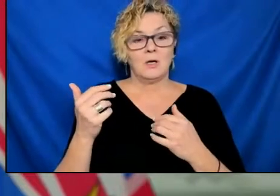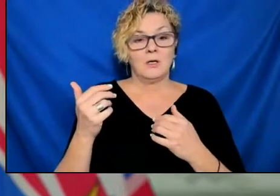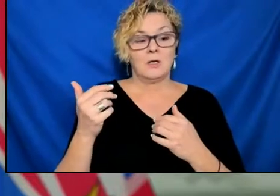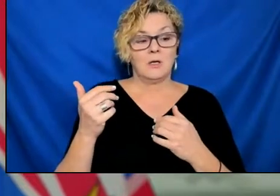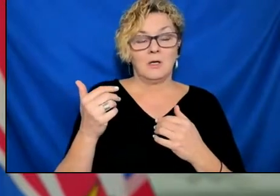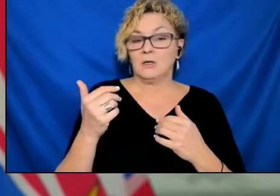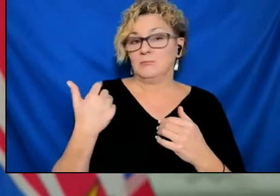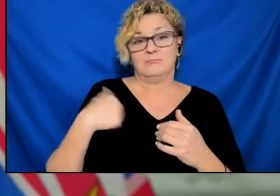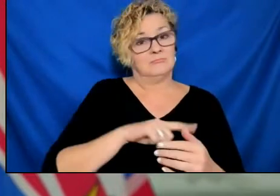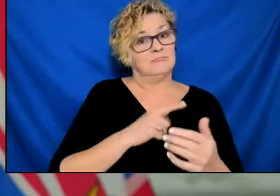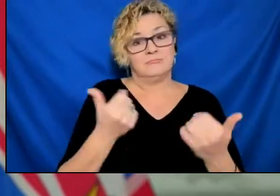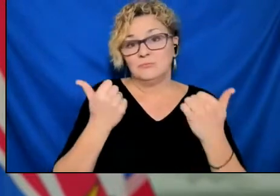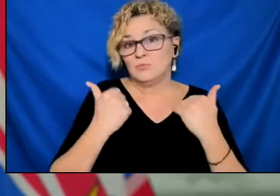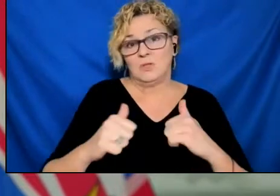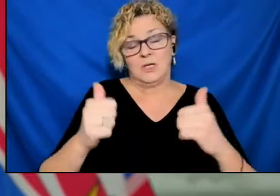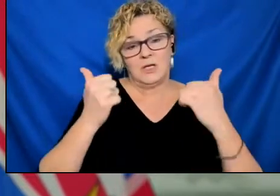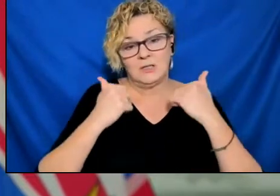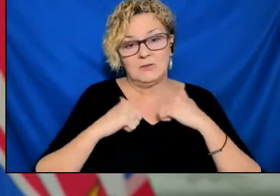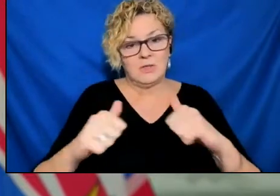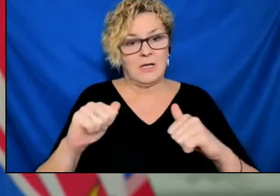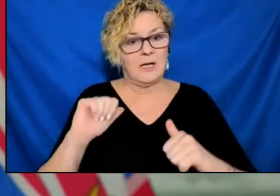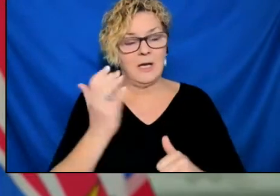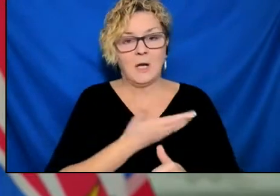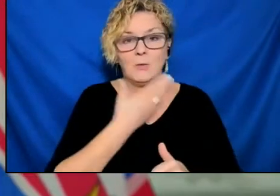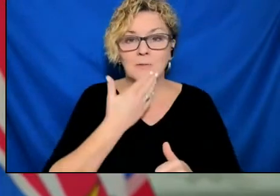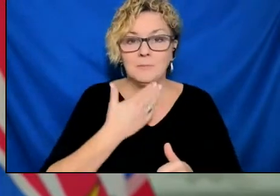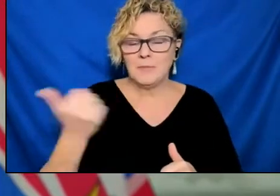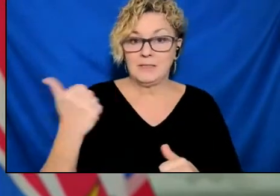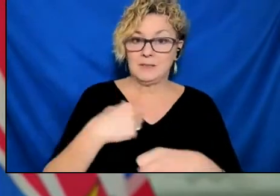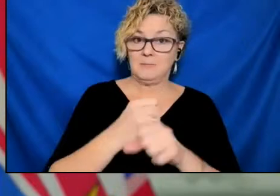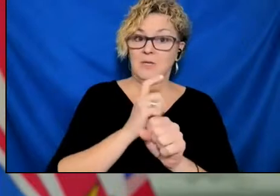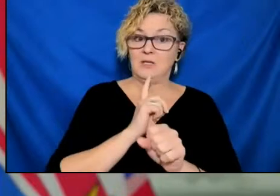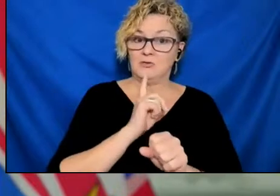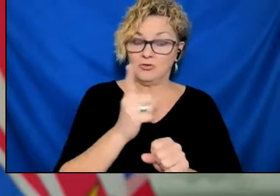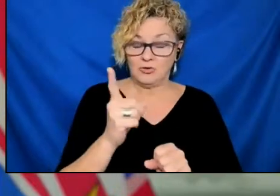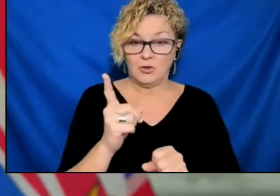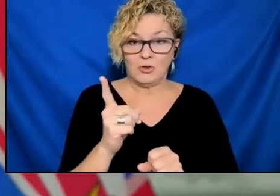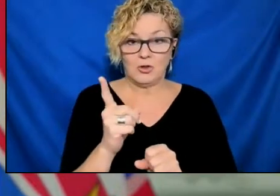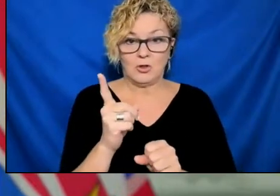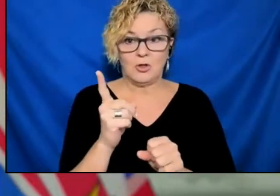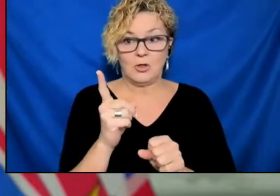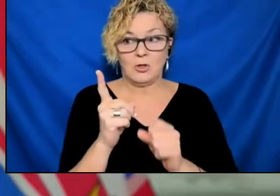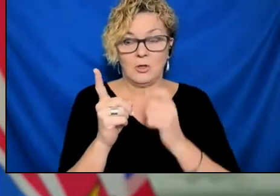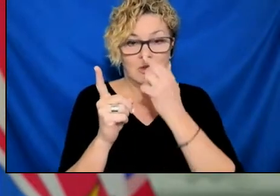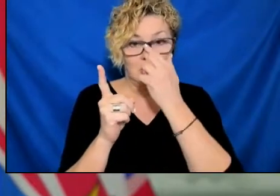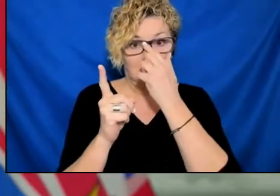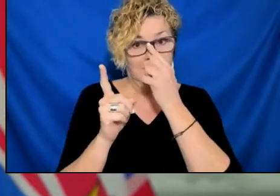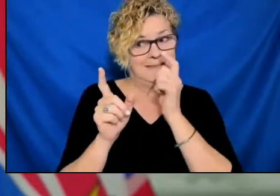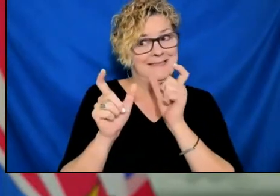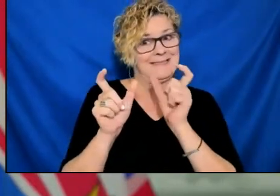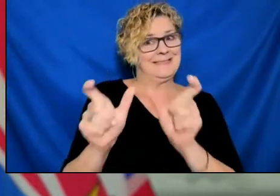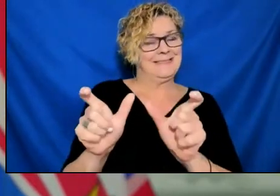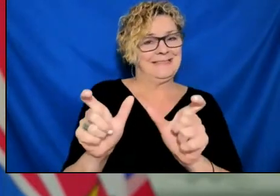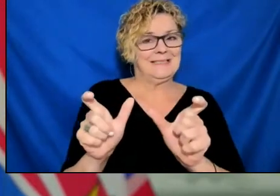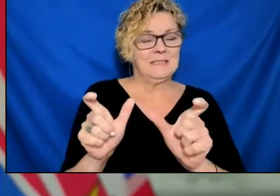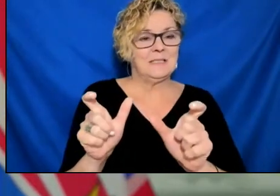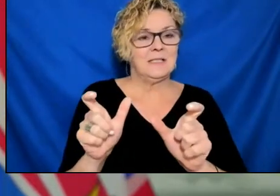wave, but we do all need to continue to do our part to make